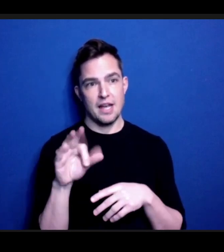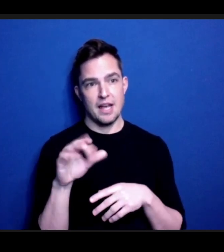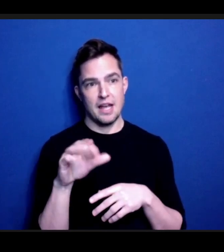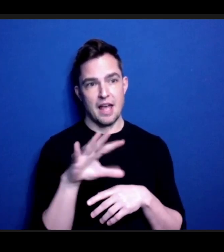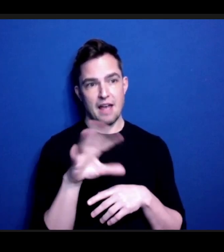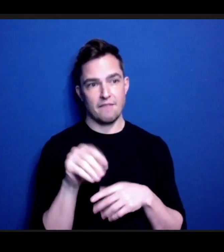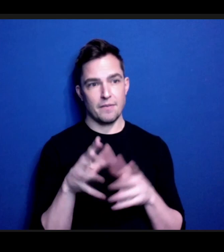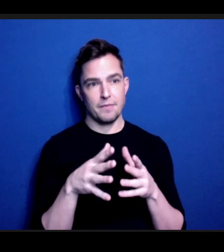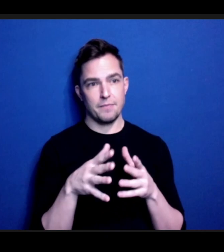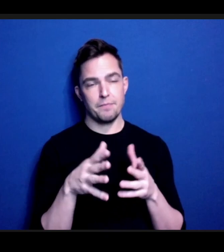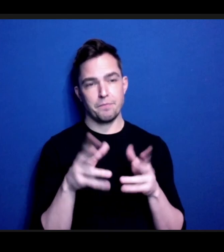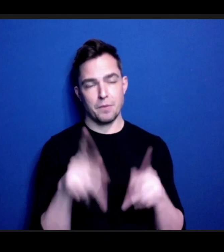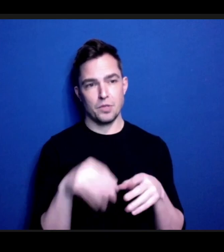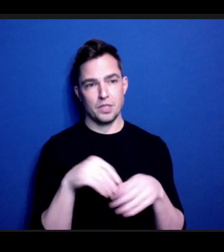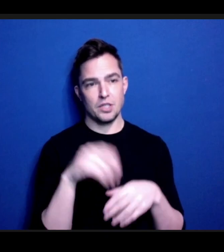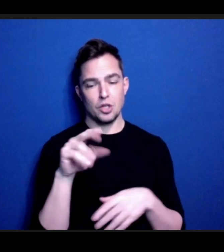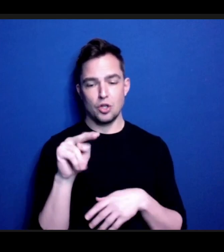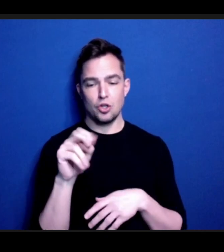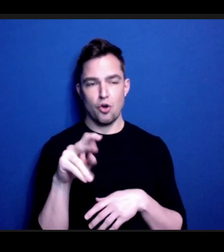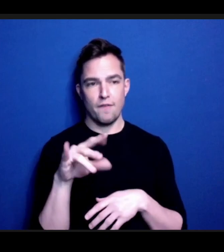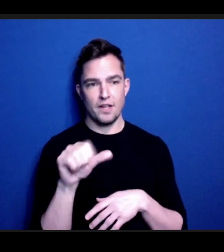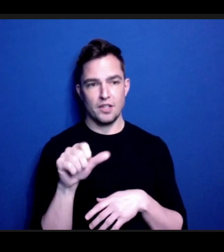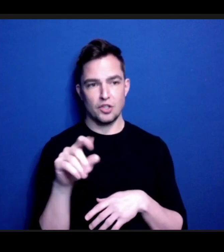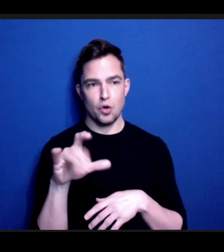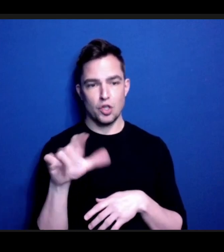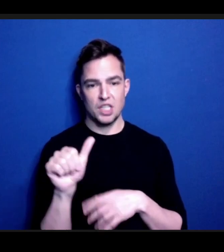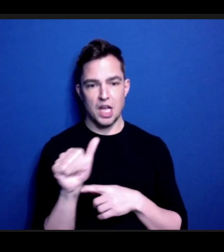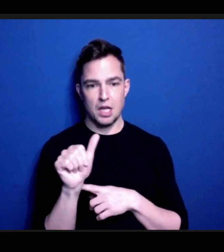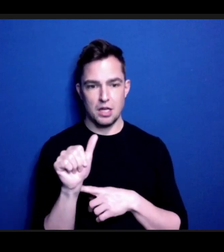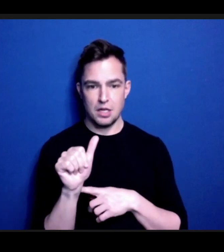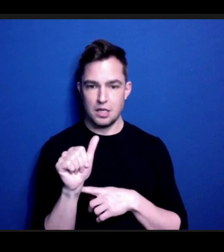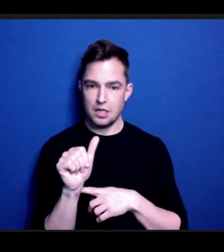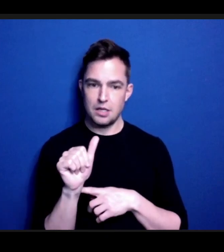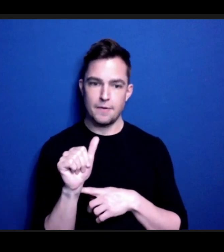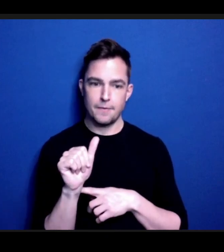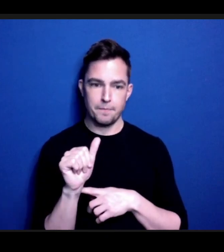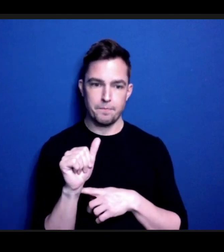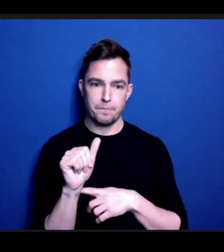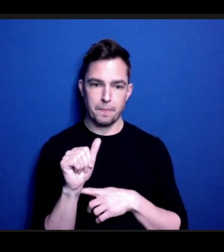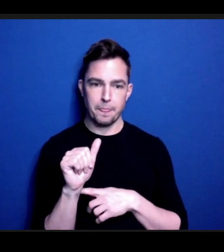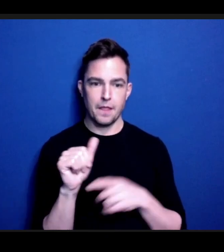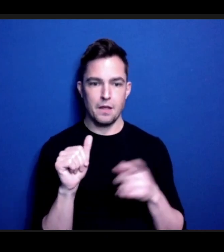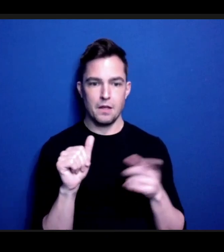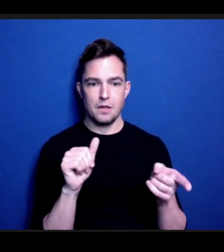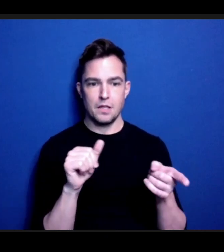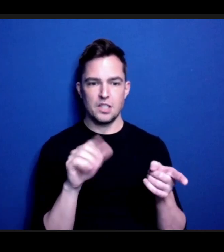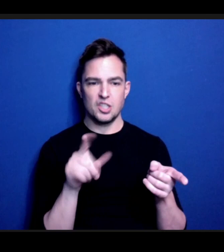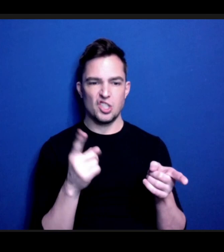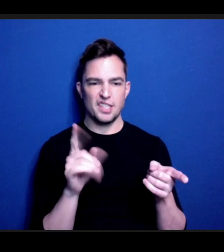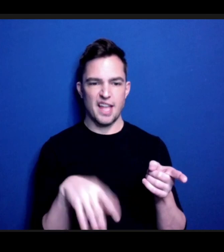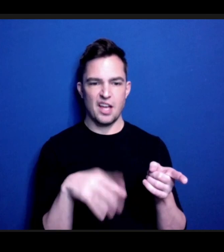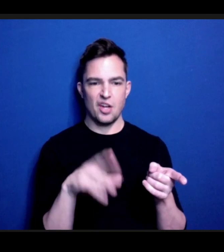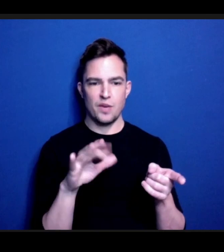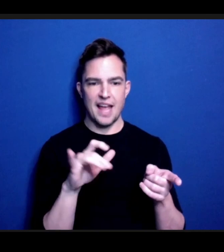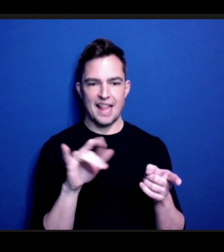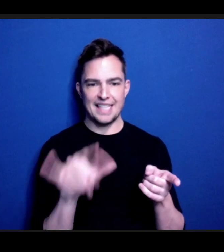in Nova Scotia. And so, you know, just that reality, I think, is isolating in and of itself, that this work